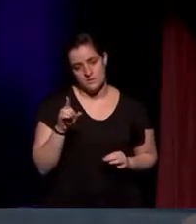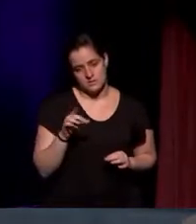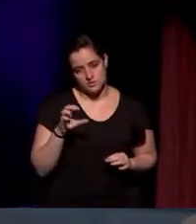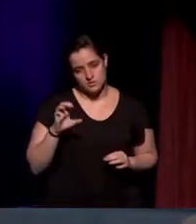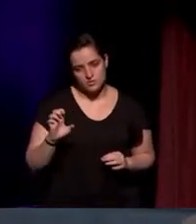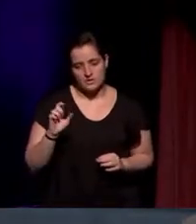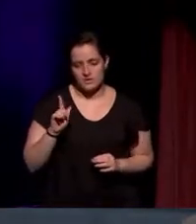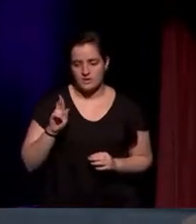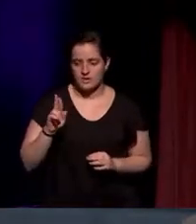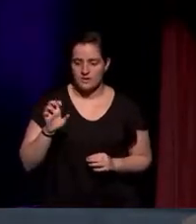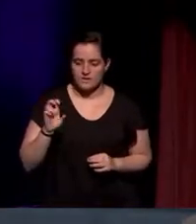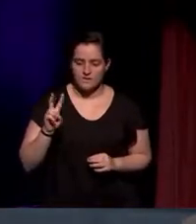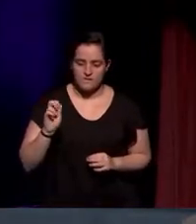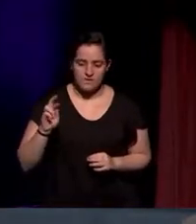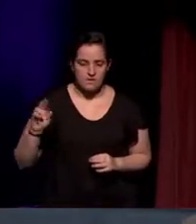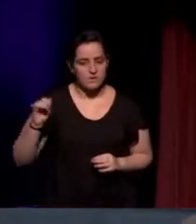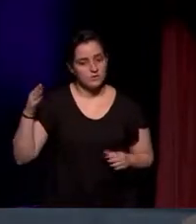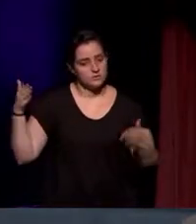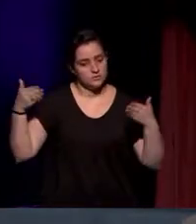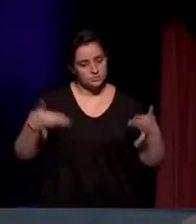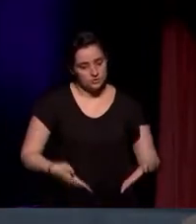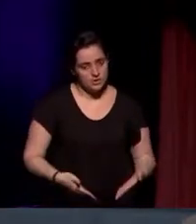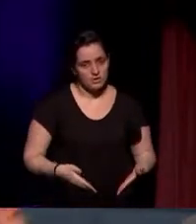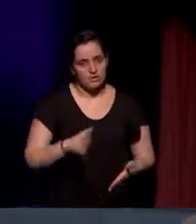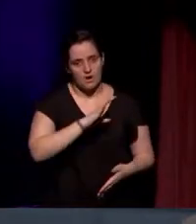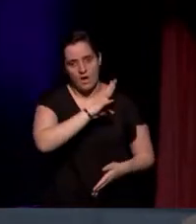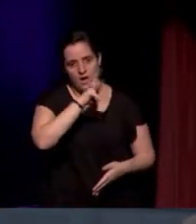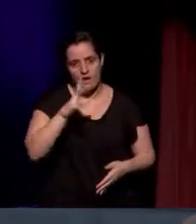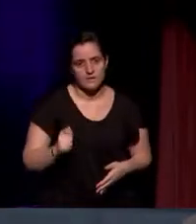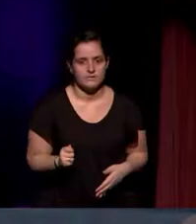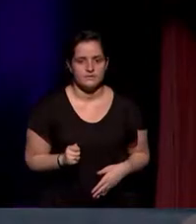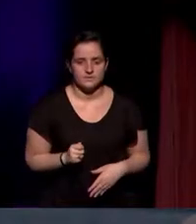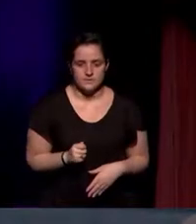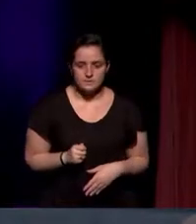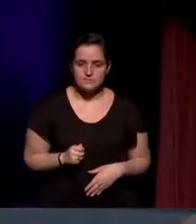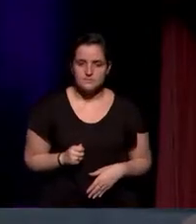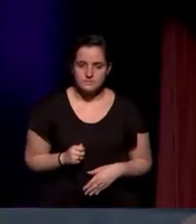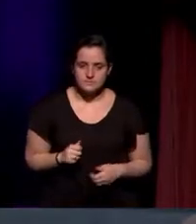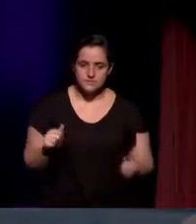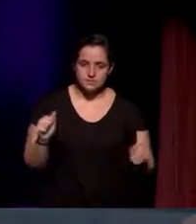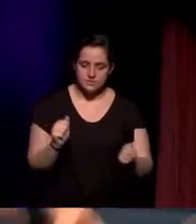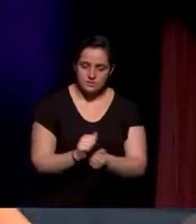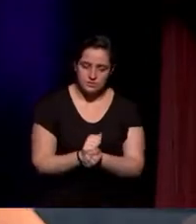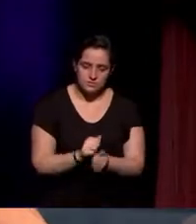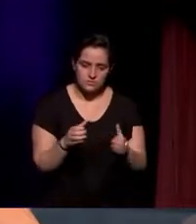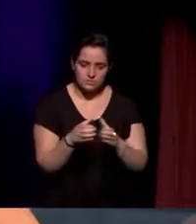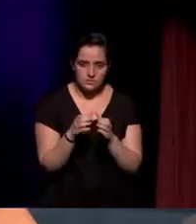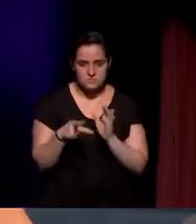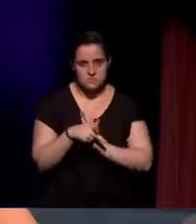to the African continent with his ideas of foquismo.